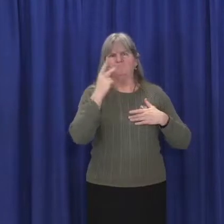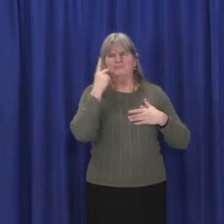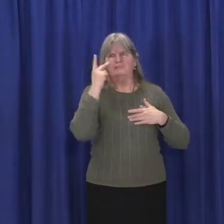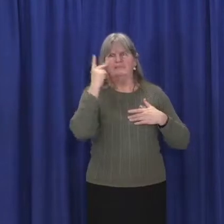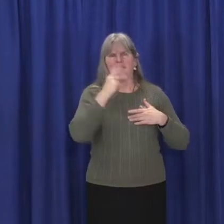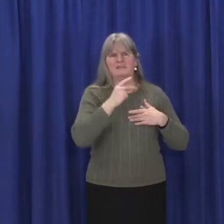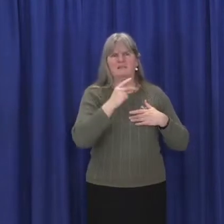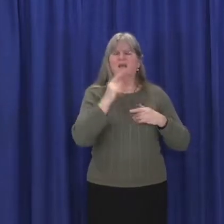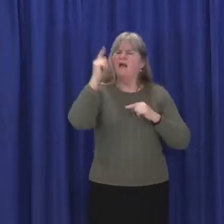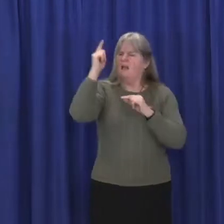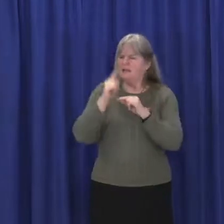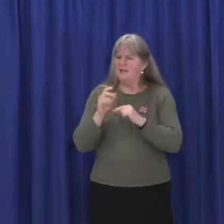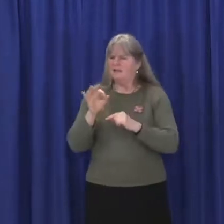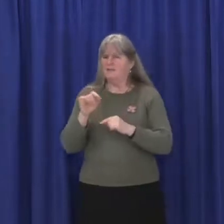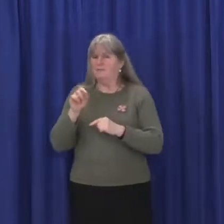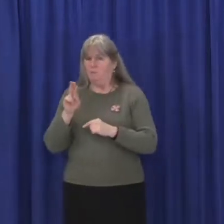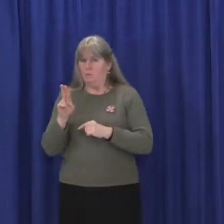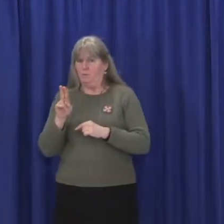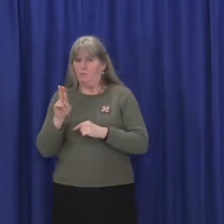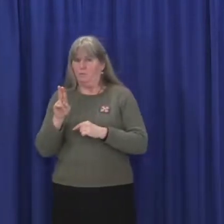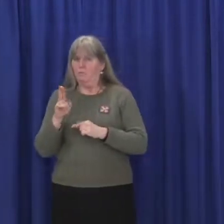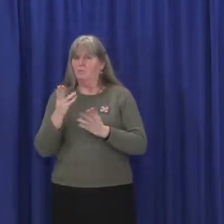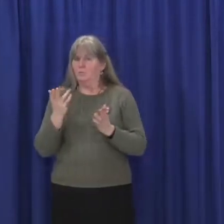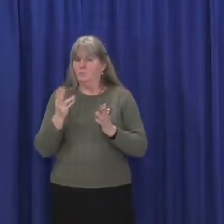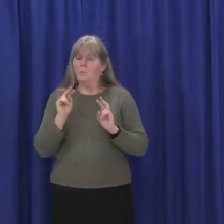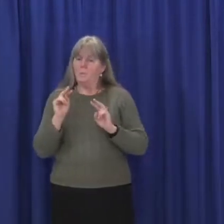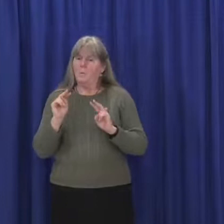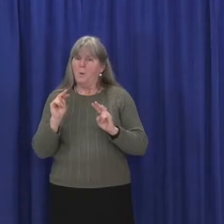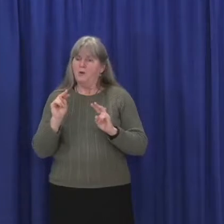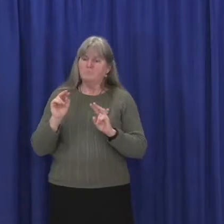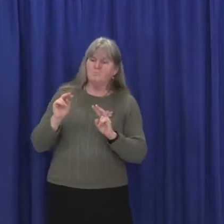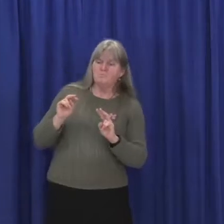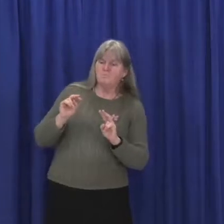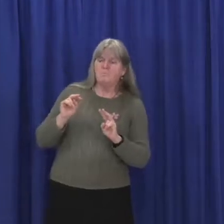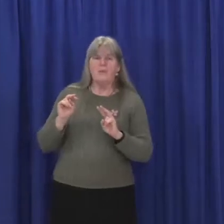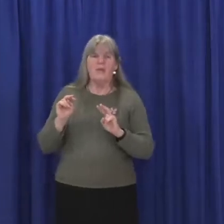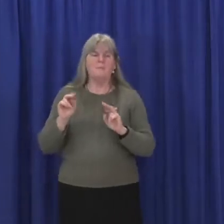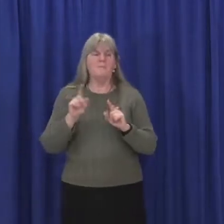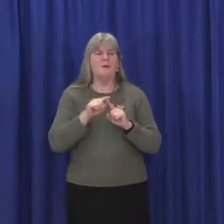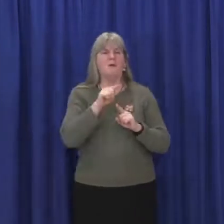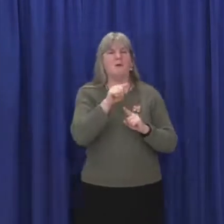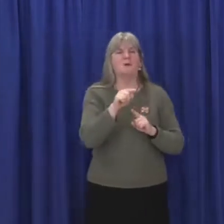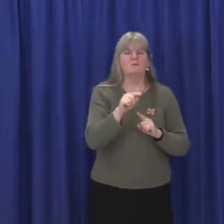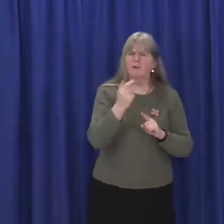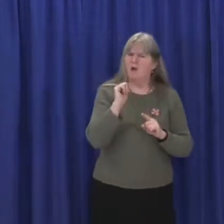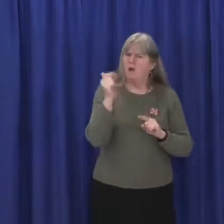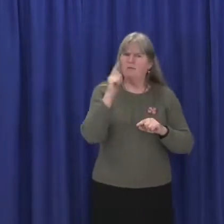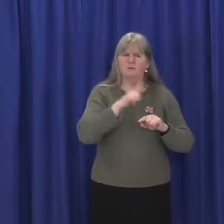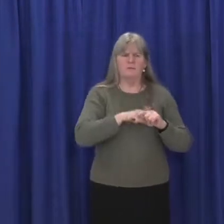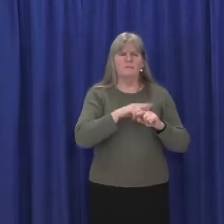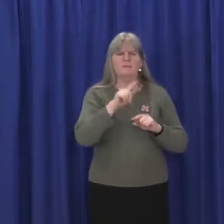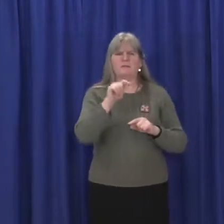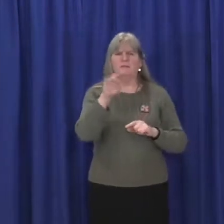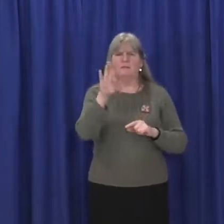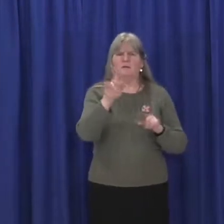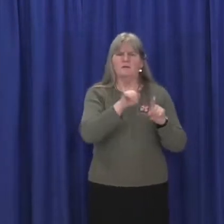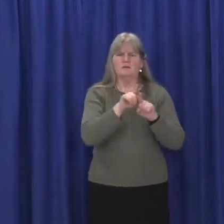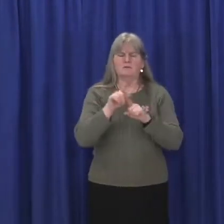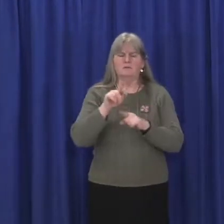that's the other one, the other respiratory disease we're watching. We always are on the lookout for tuberculosis, which exists,